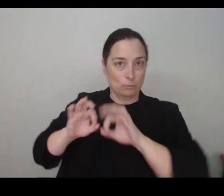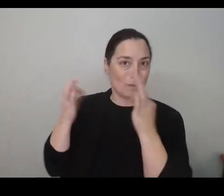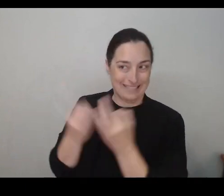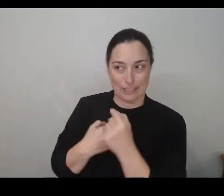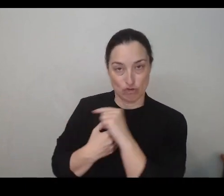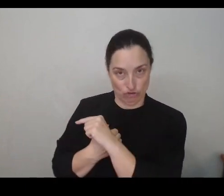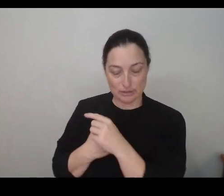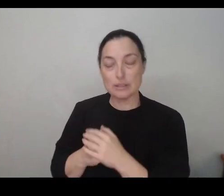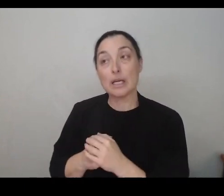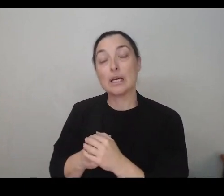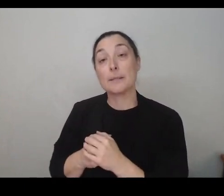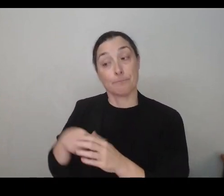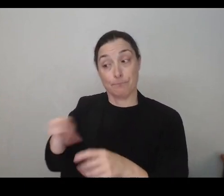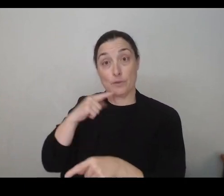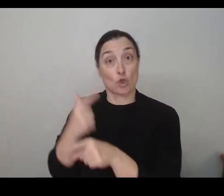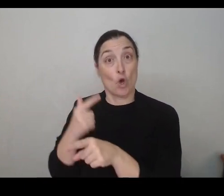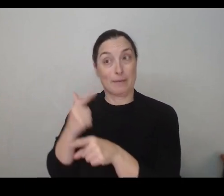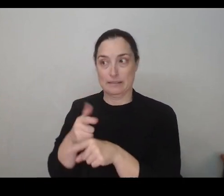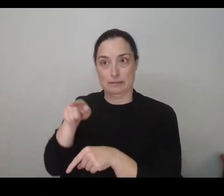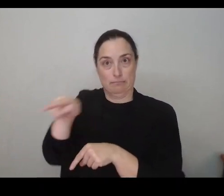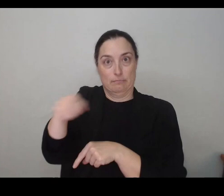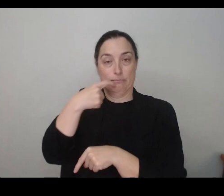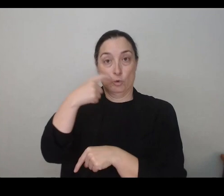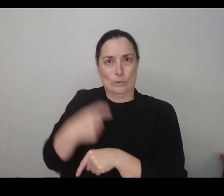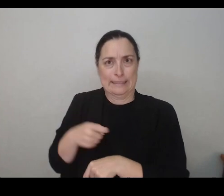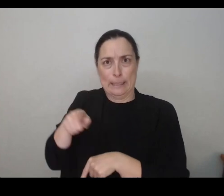that this set a new standard in museums in the Pacific.